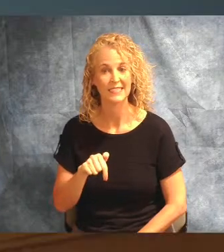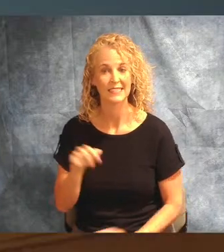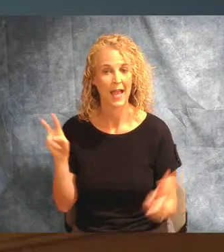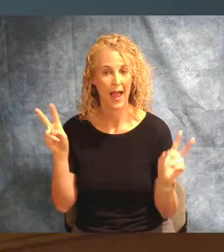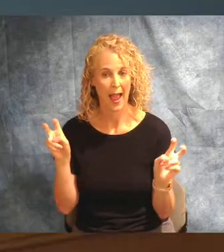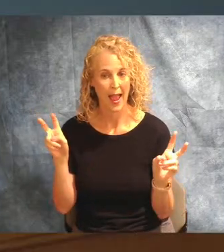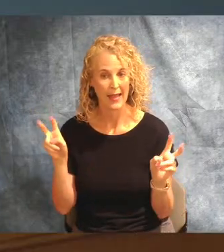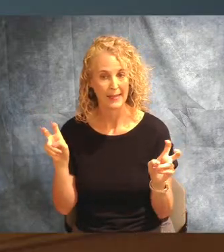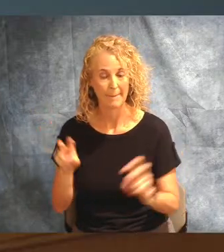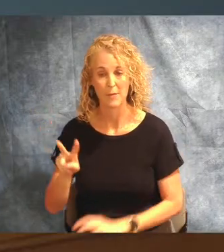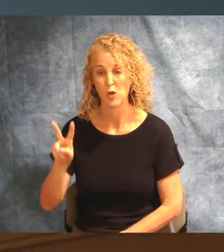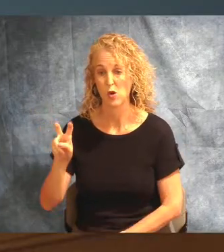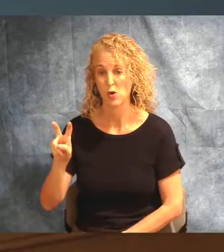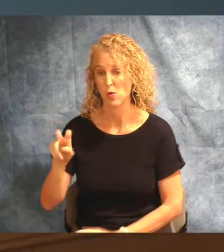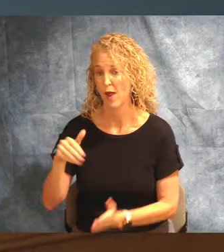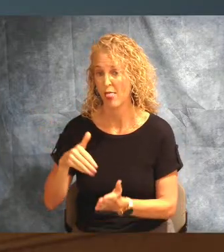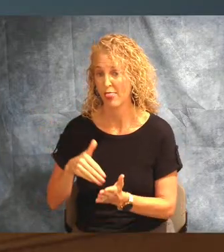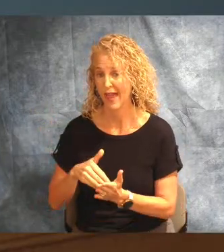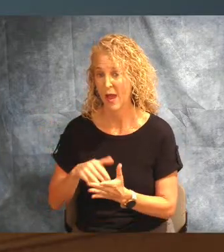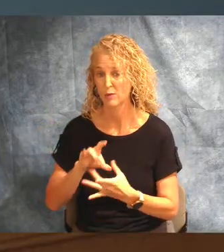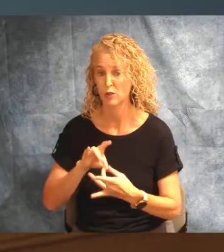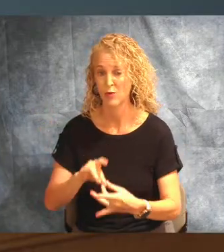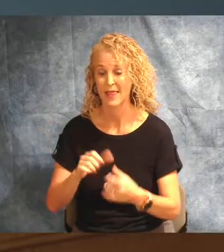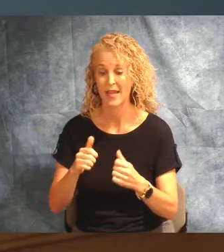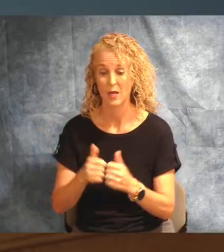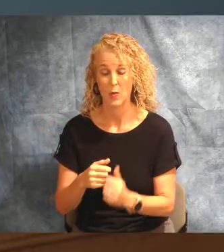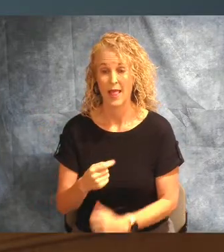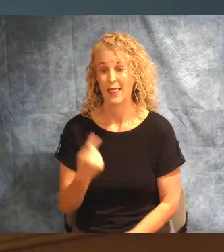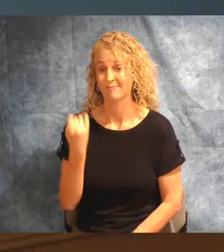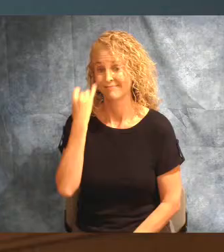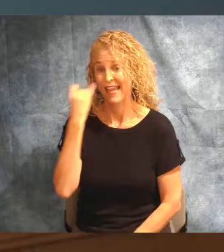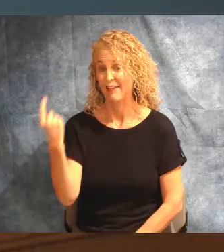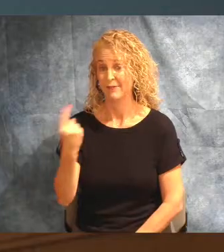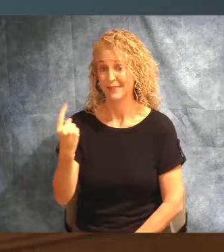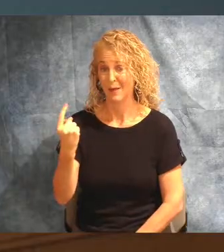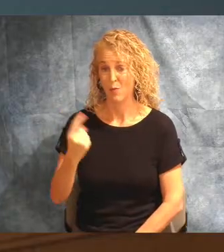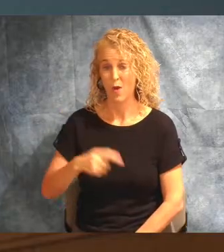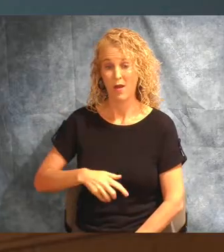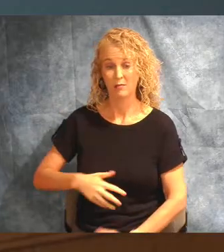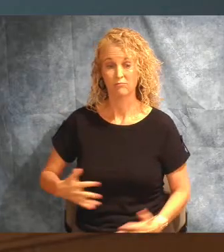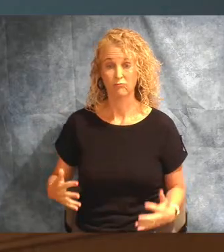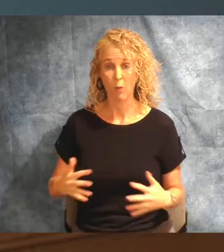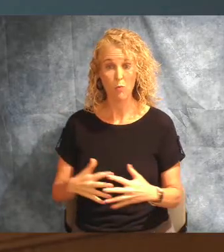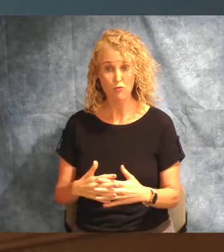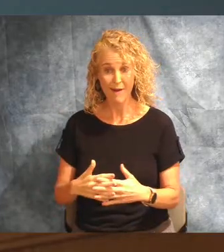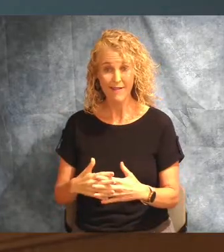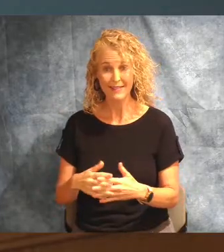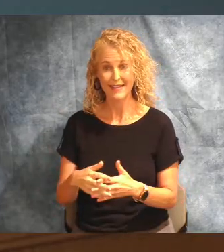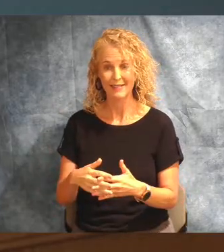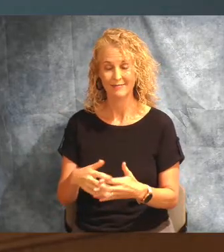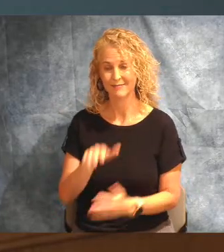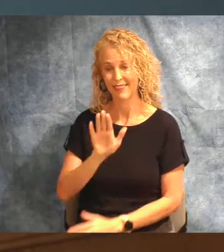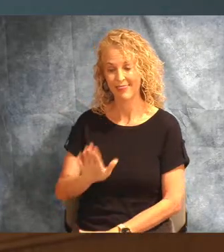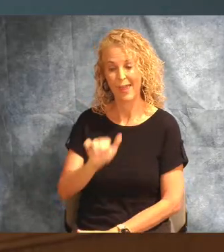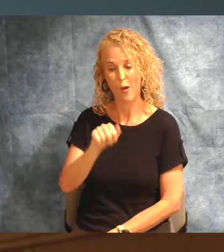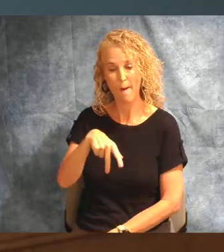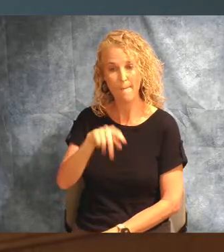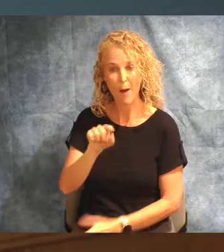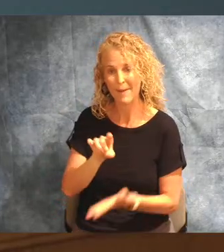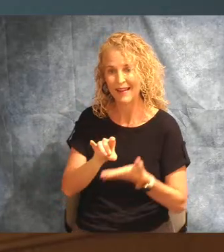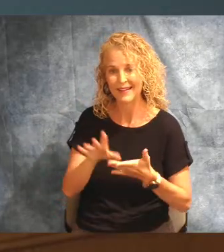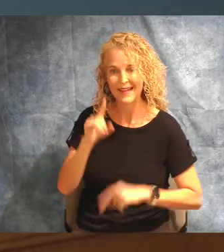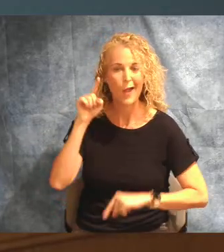the 200,000 for the new and expected mothers program grant eviction program because as we know